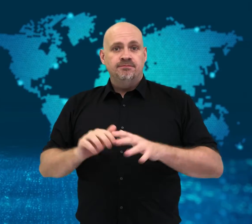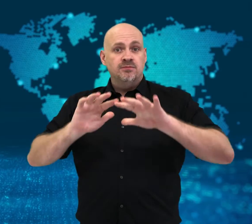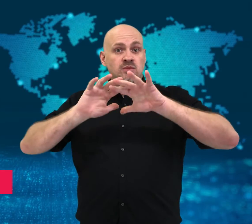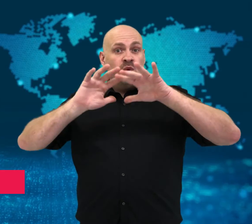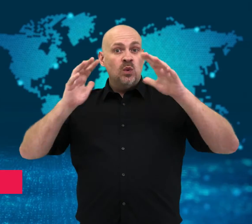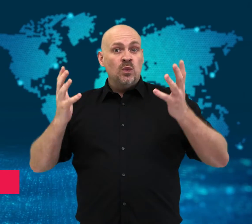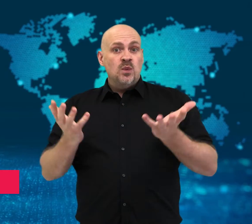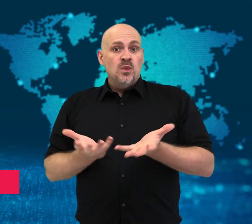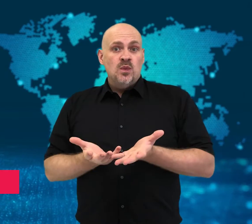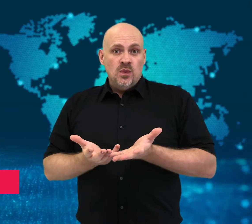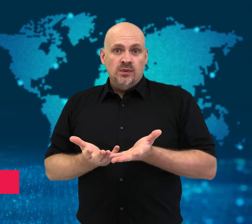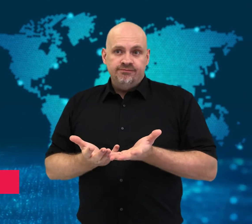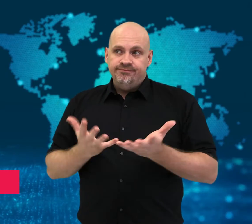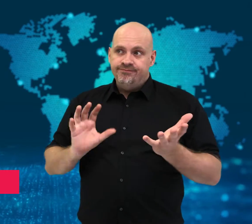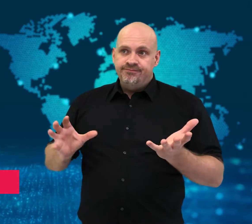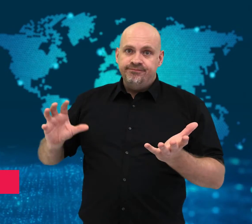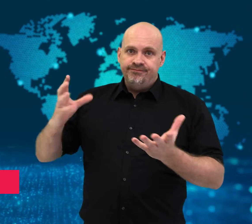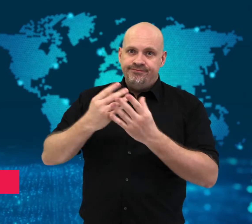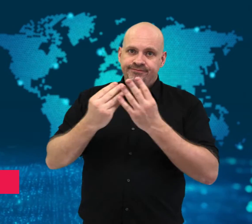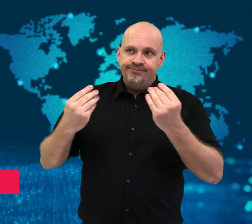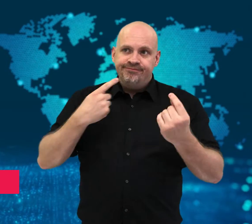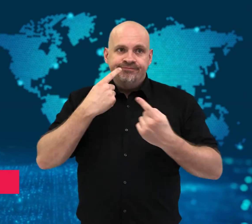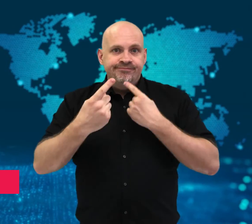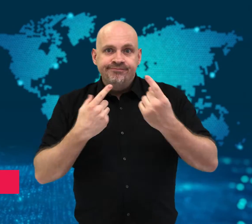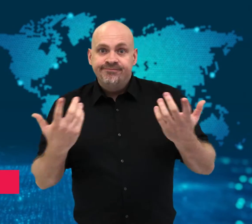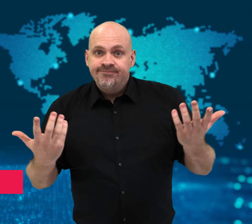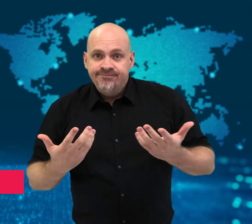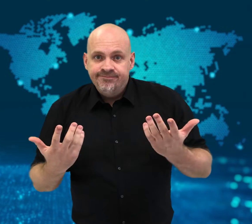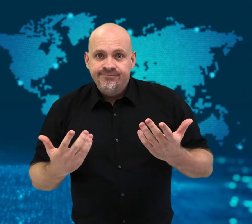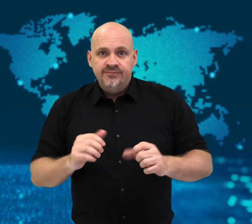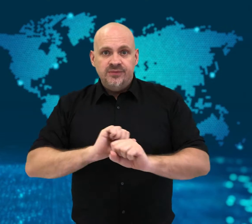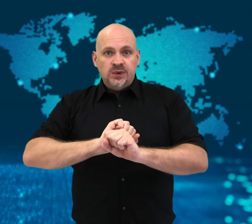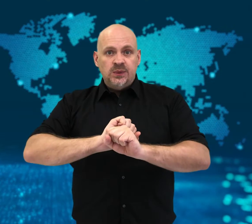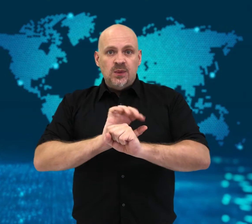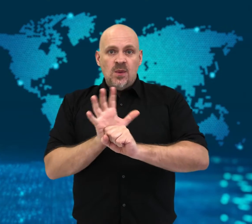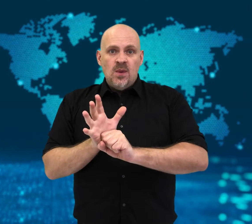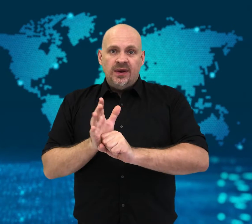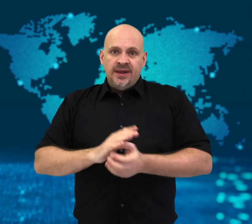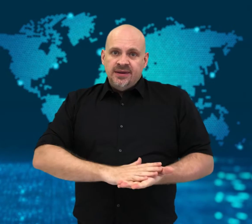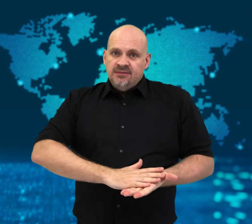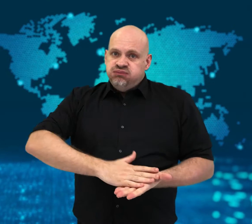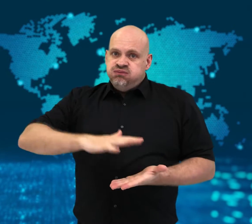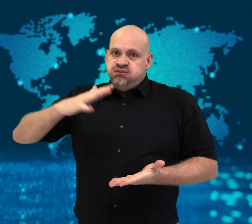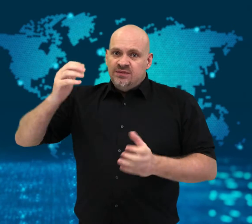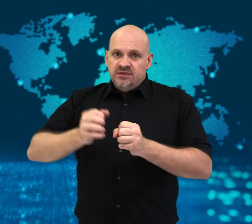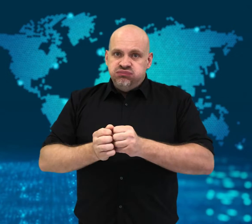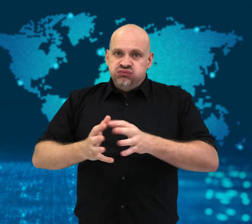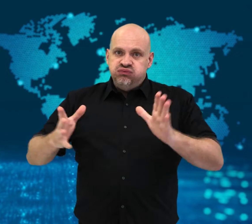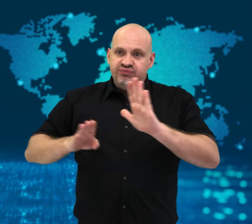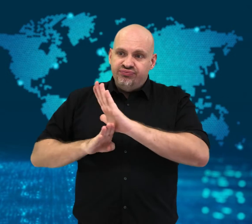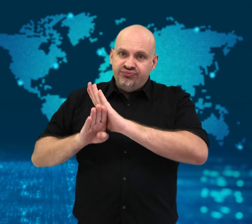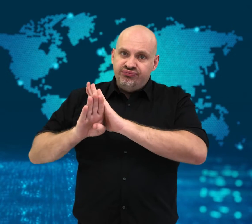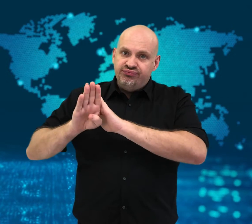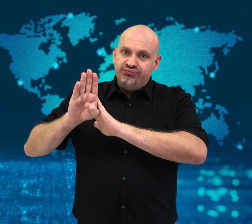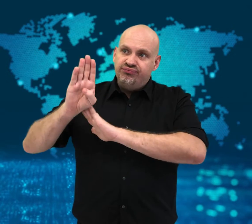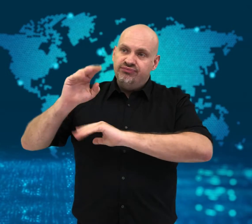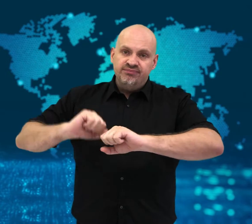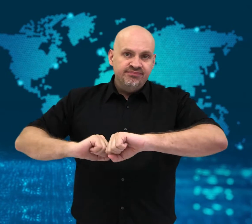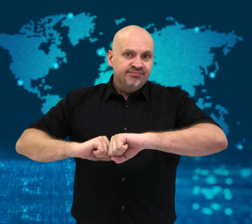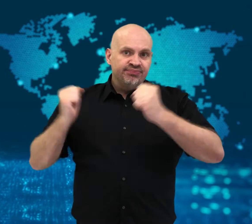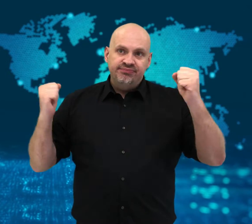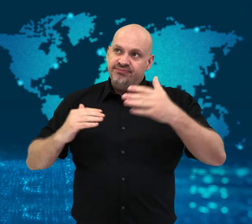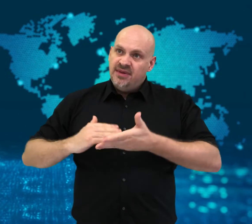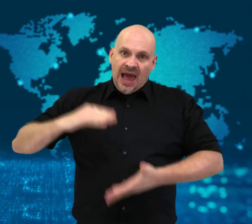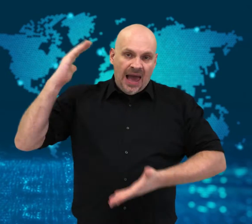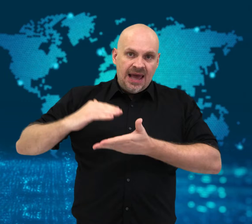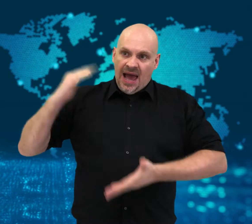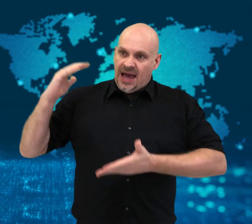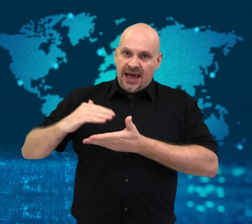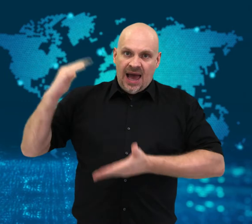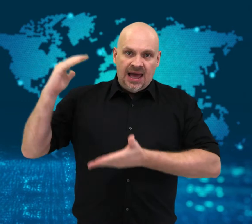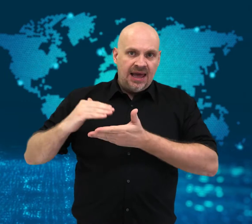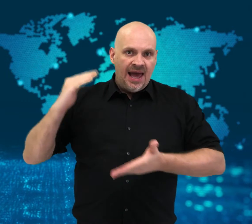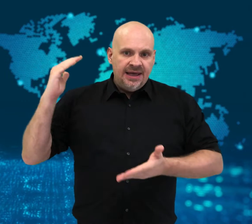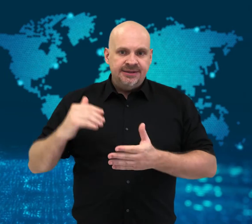[Gavin]: Countries worldwide are reporting record-high COVID-19 cases.